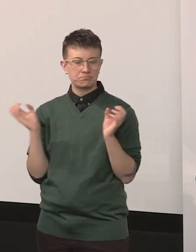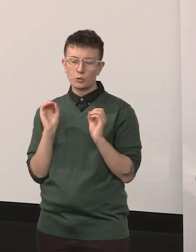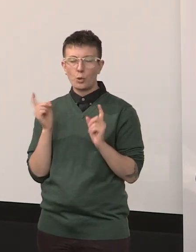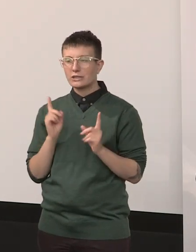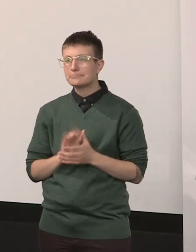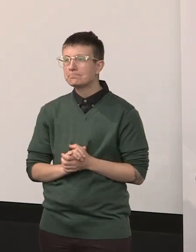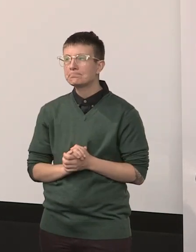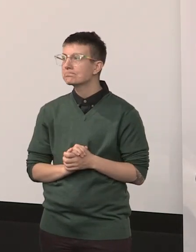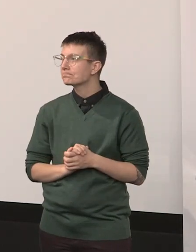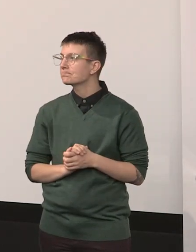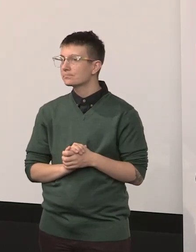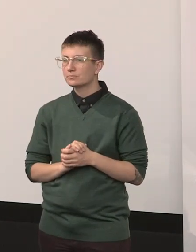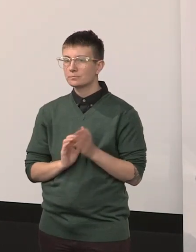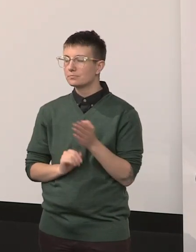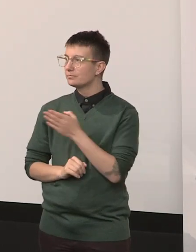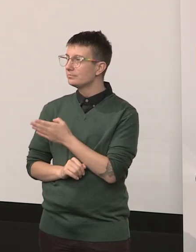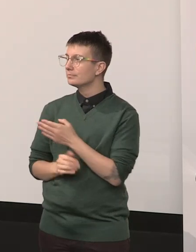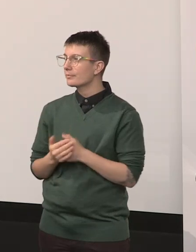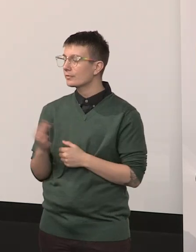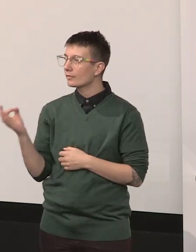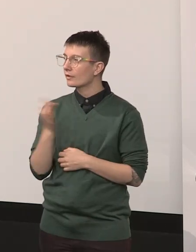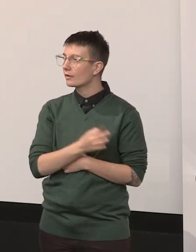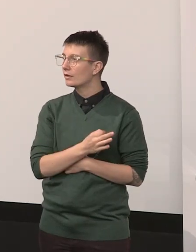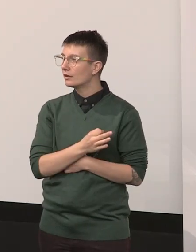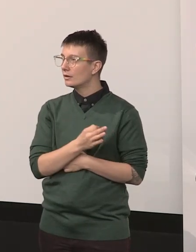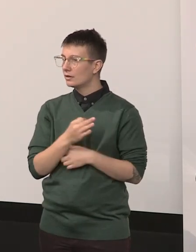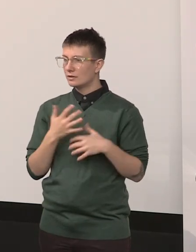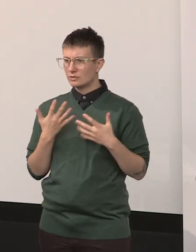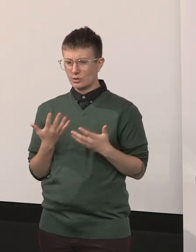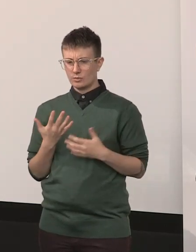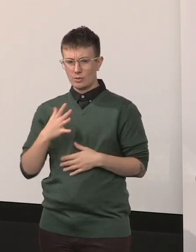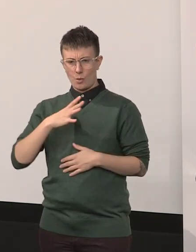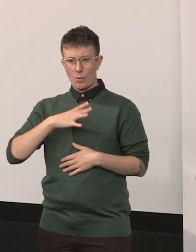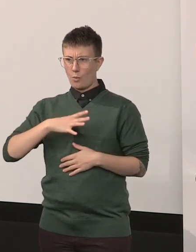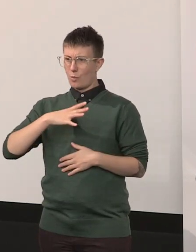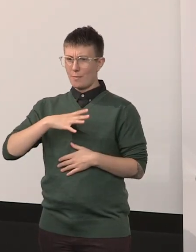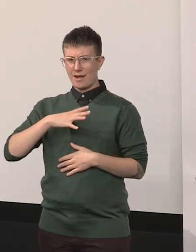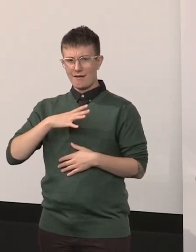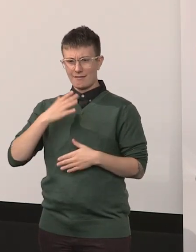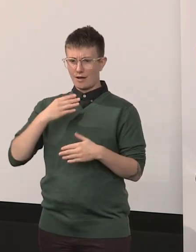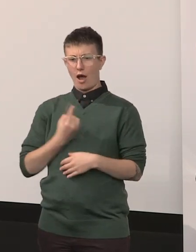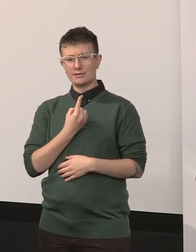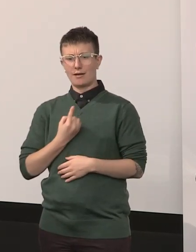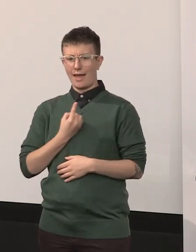weeks now. So, I'm not quite sure on what the basis is for